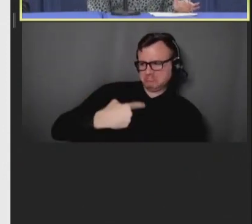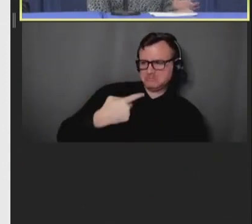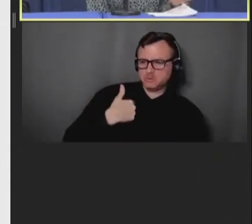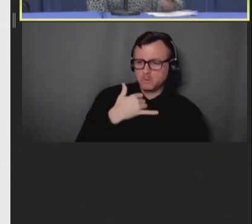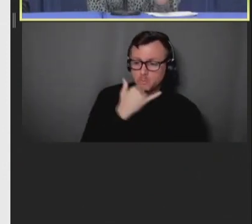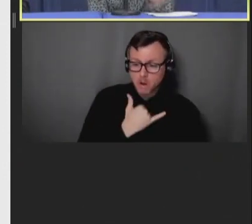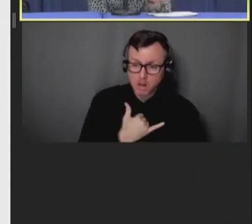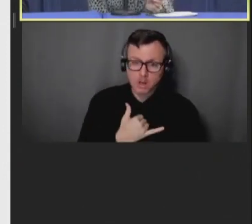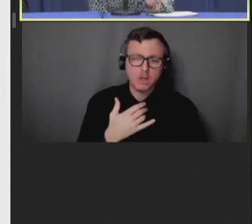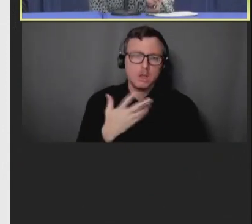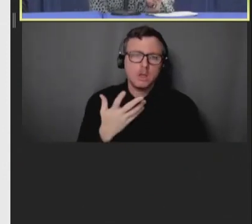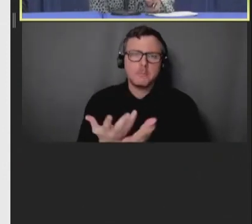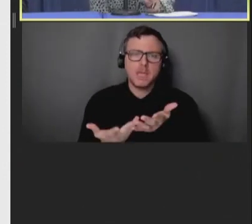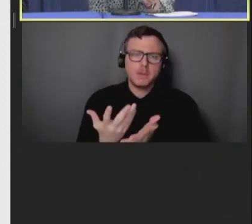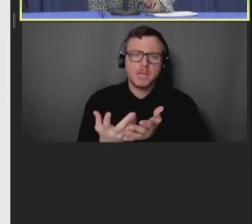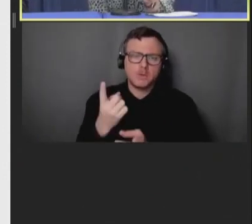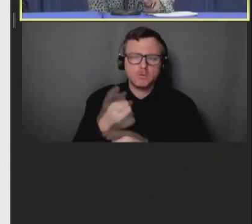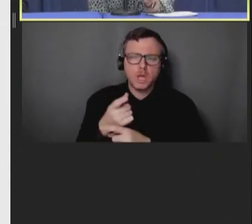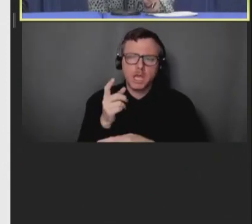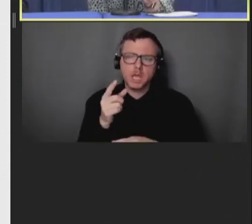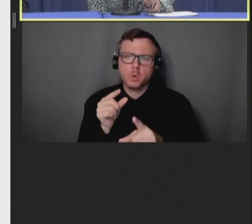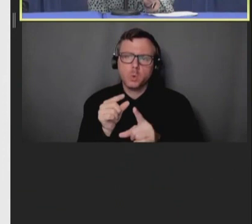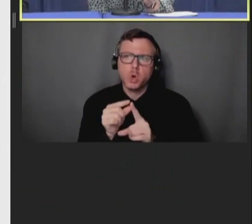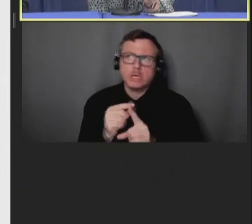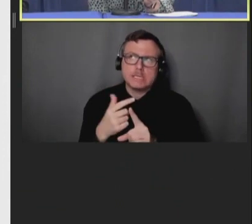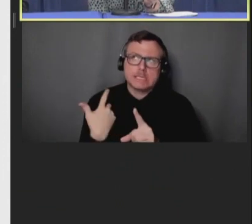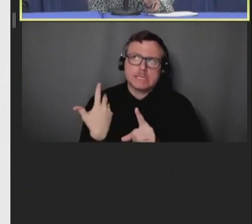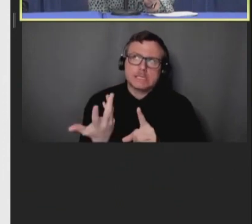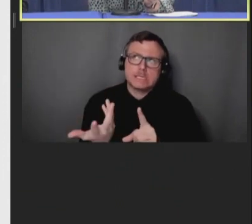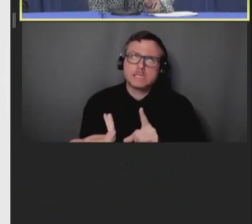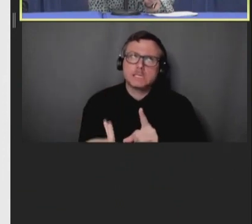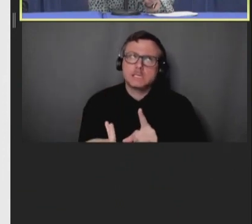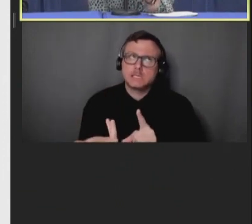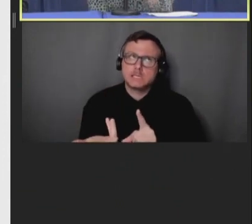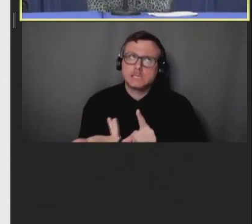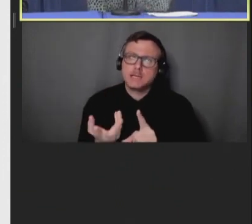I don't know, maybe the right word is -- I can't think of the right word,